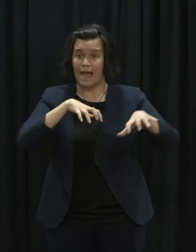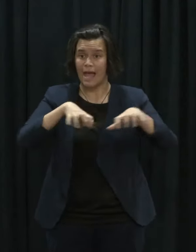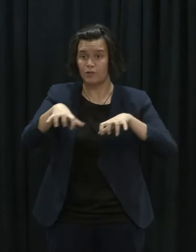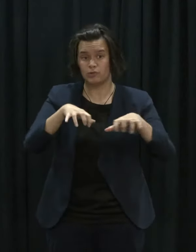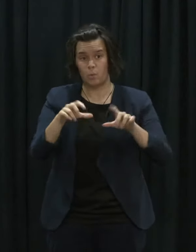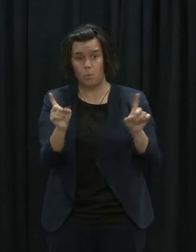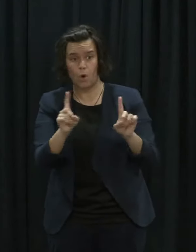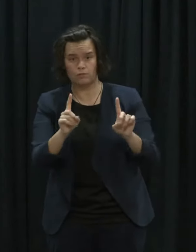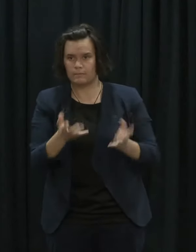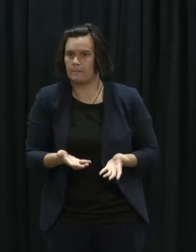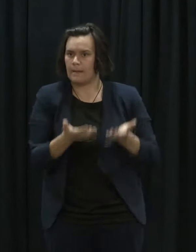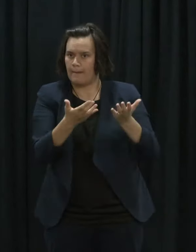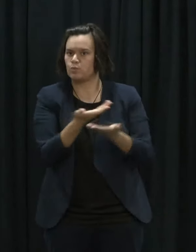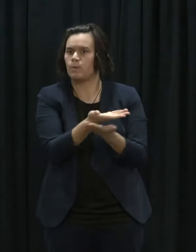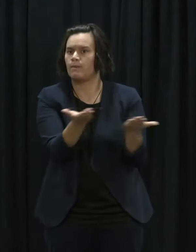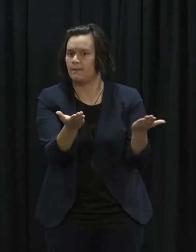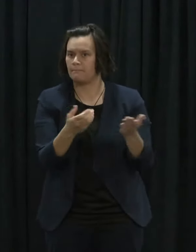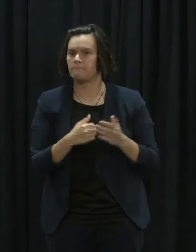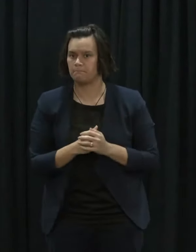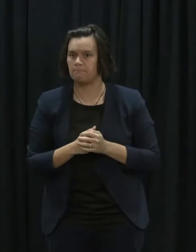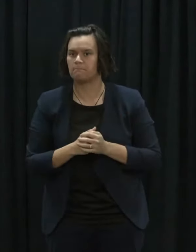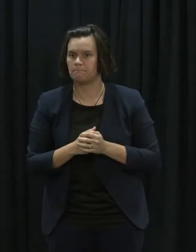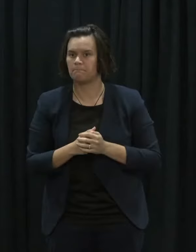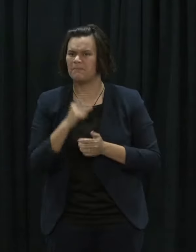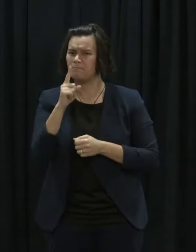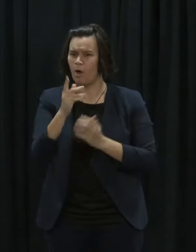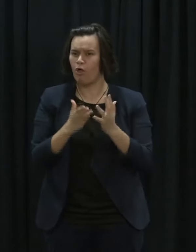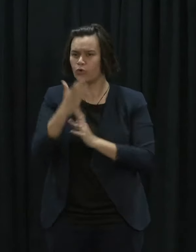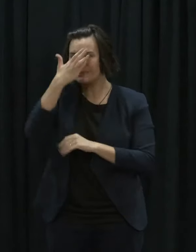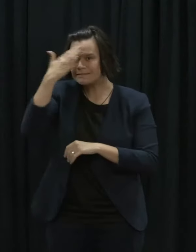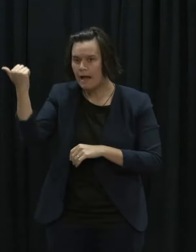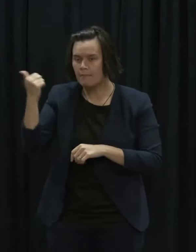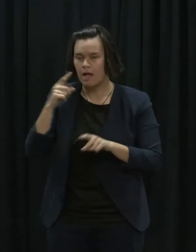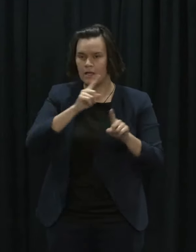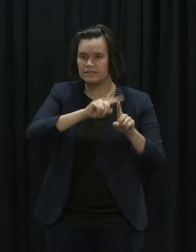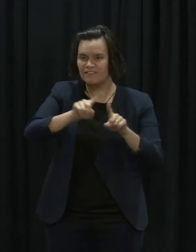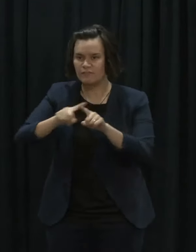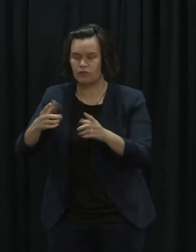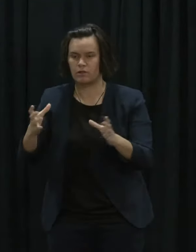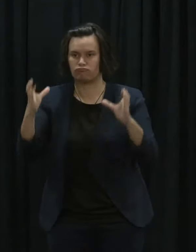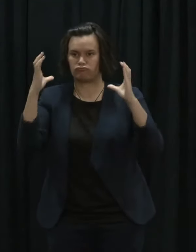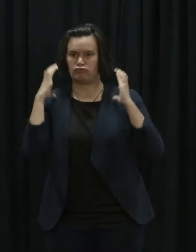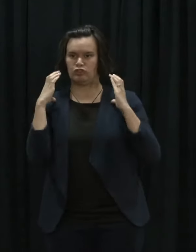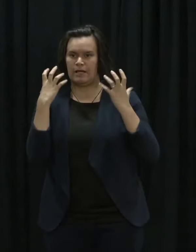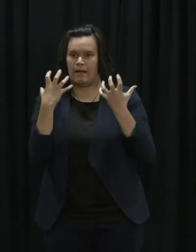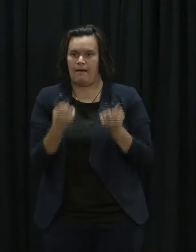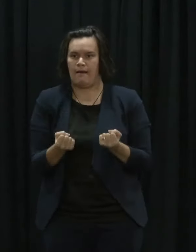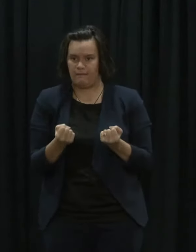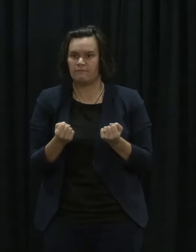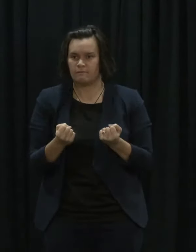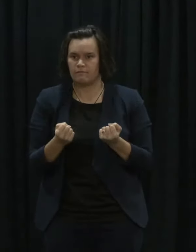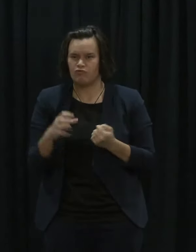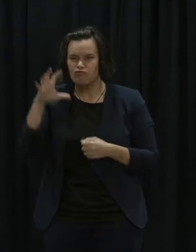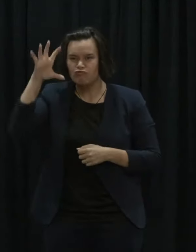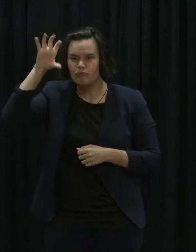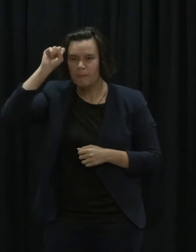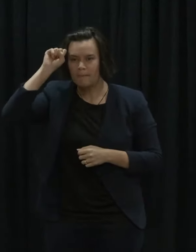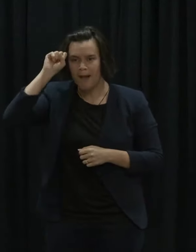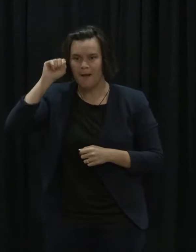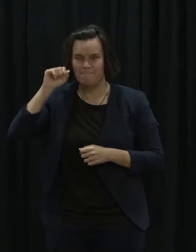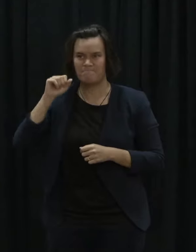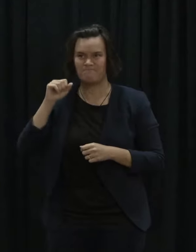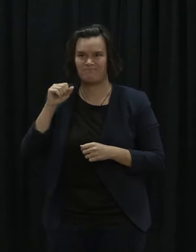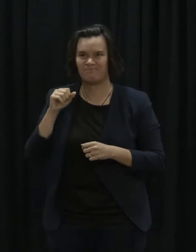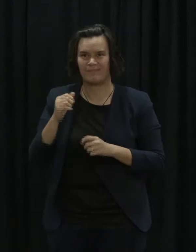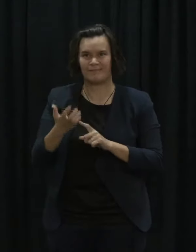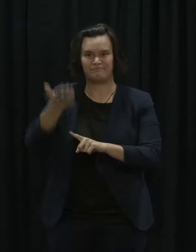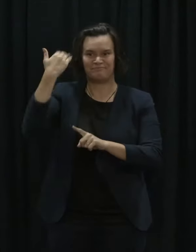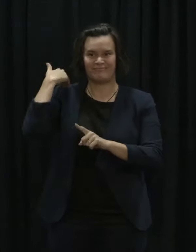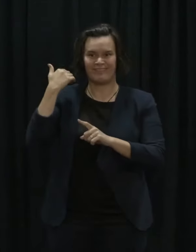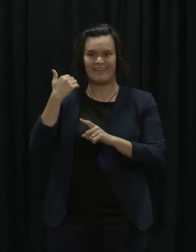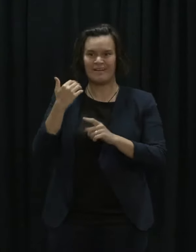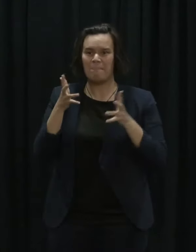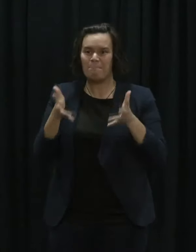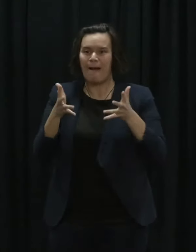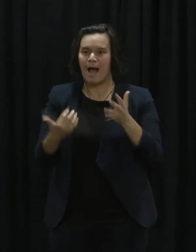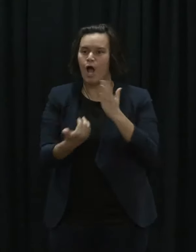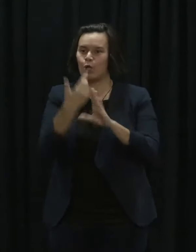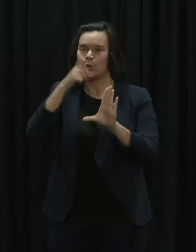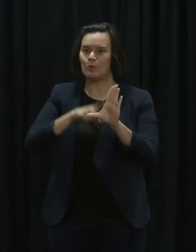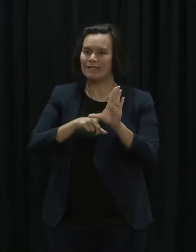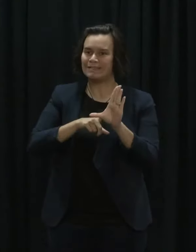police due to operate over some